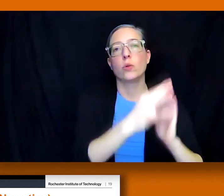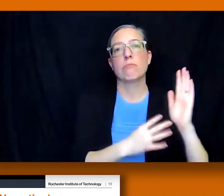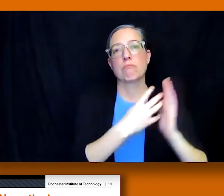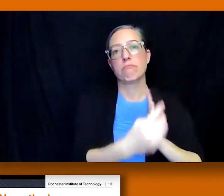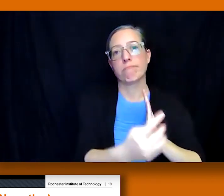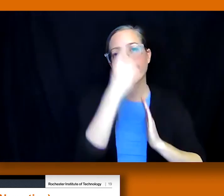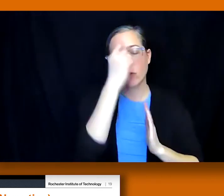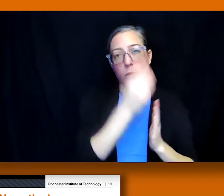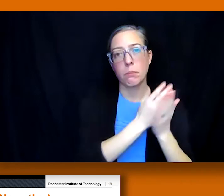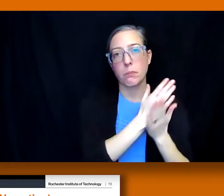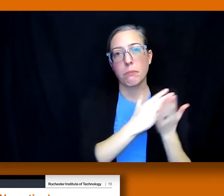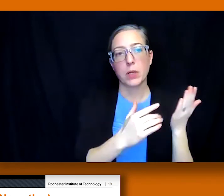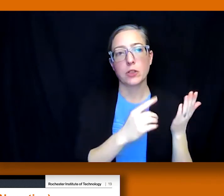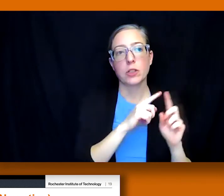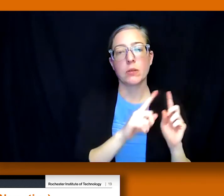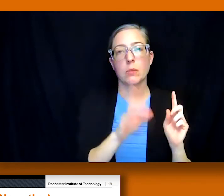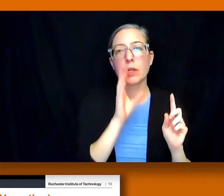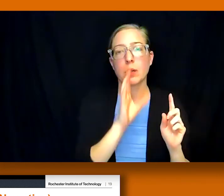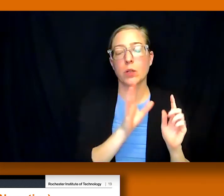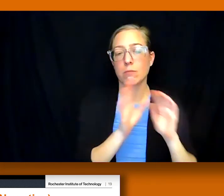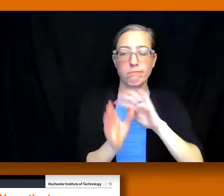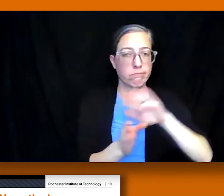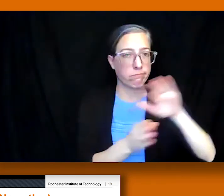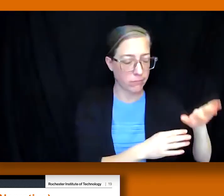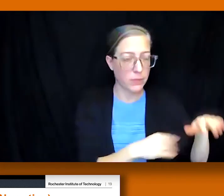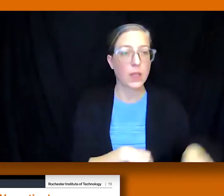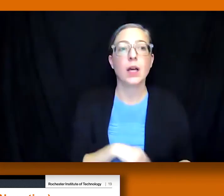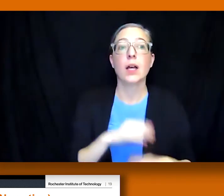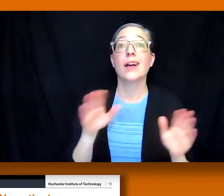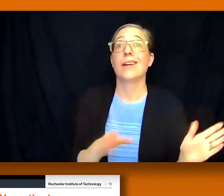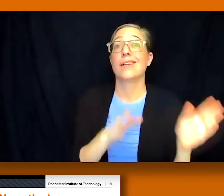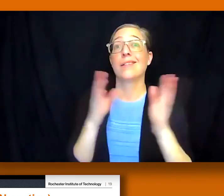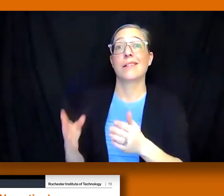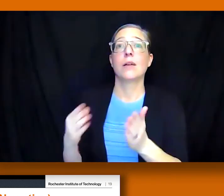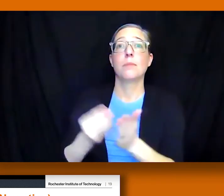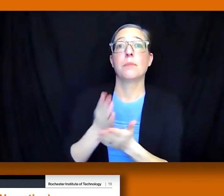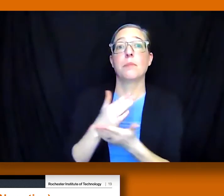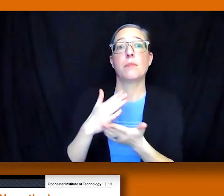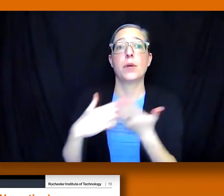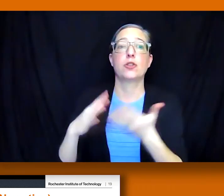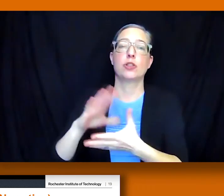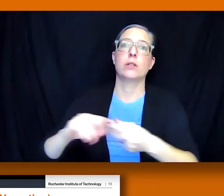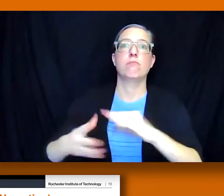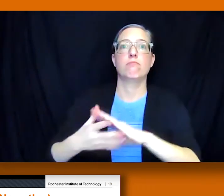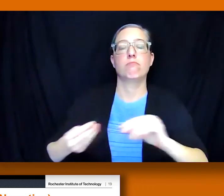is the budget justification, and that is an essential part of the budget.